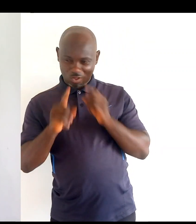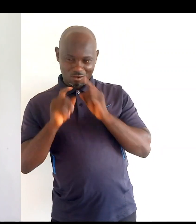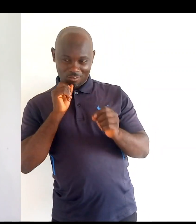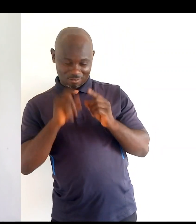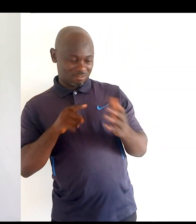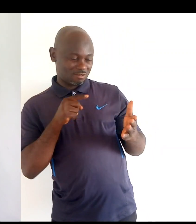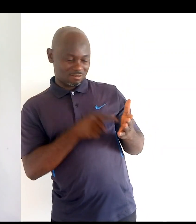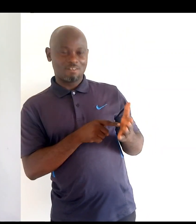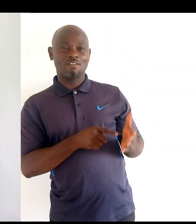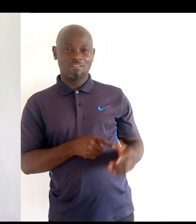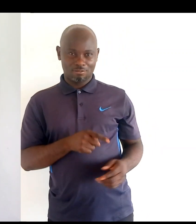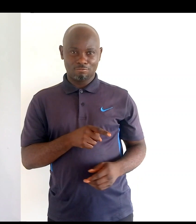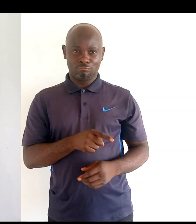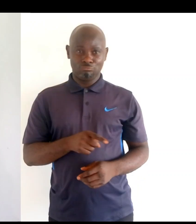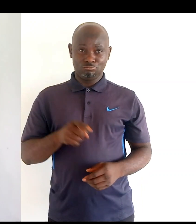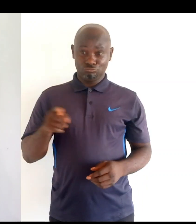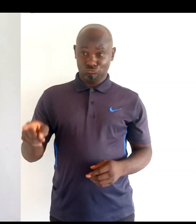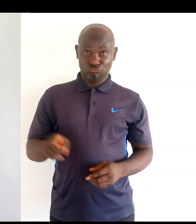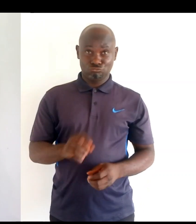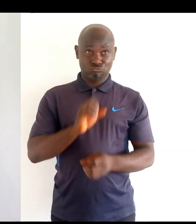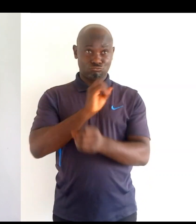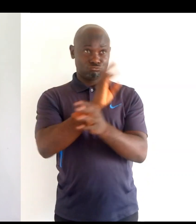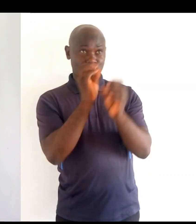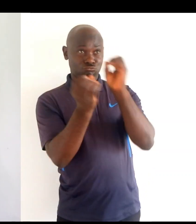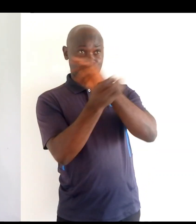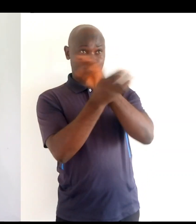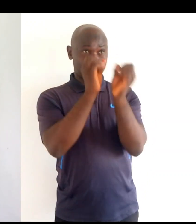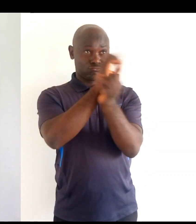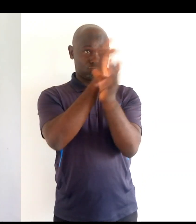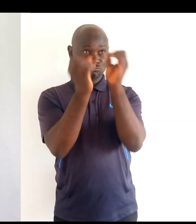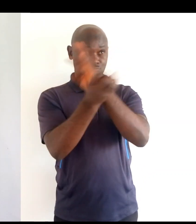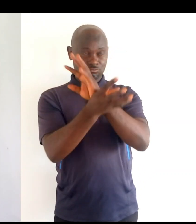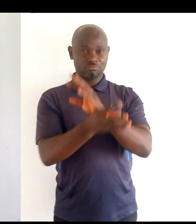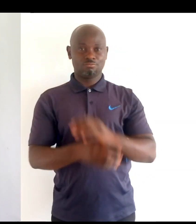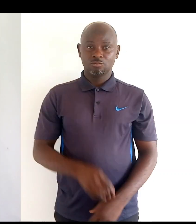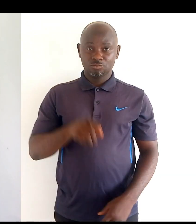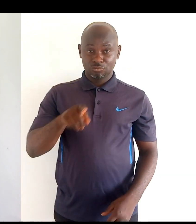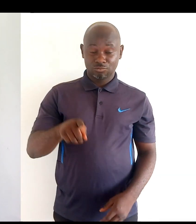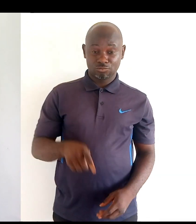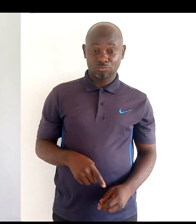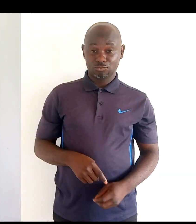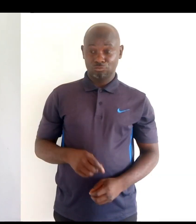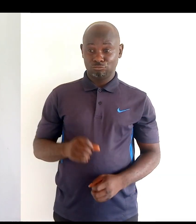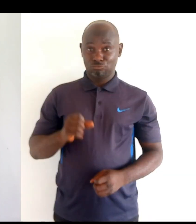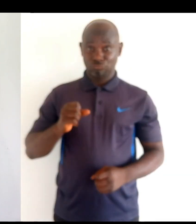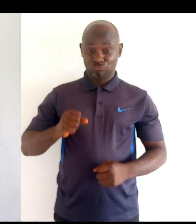to school, there is an issue with accessibility. The language of education is entirely different